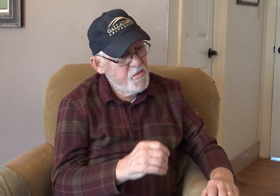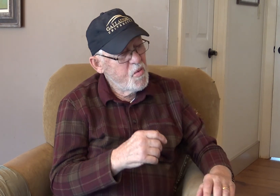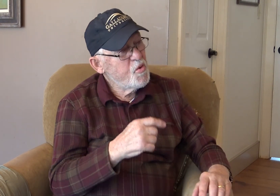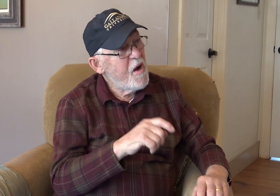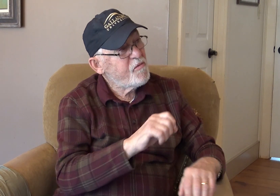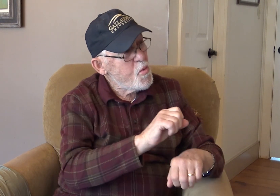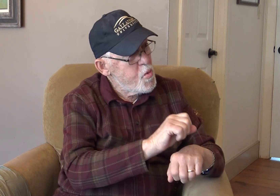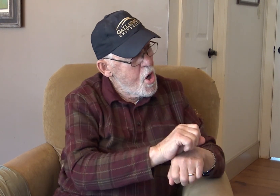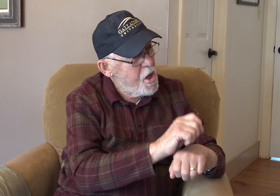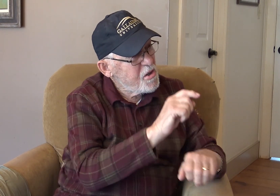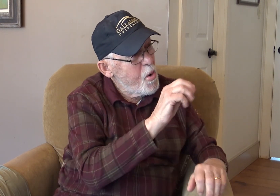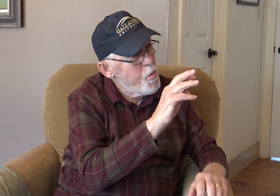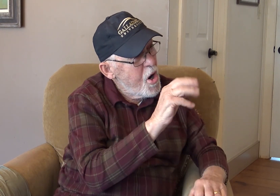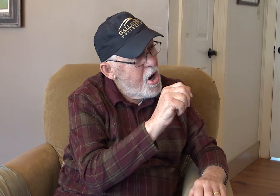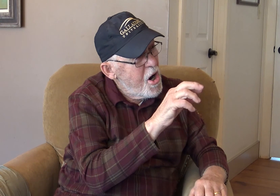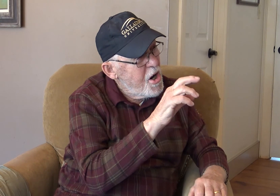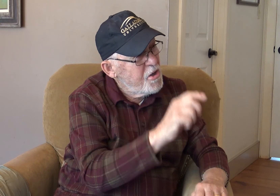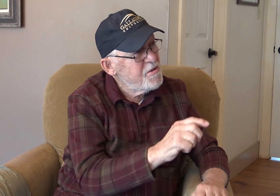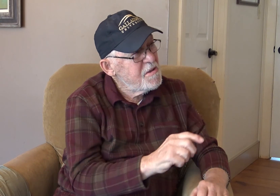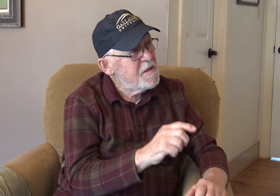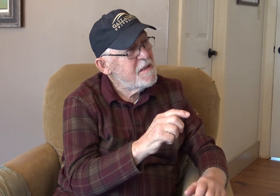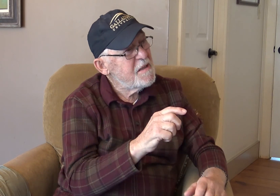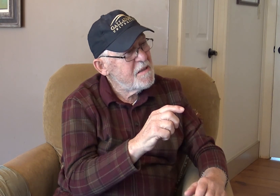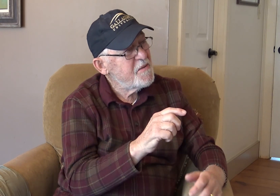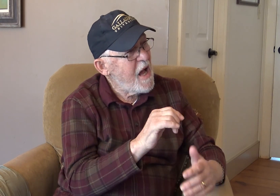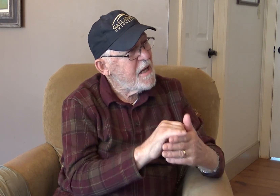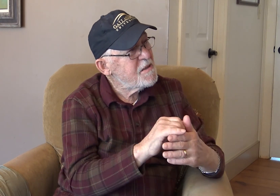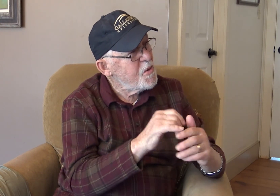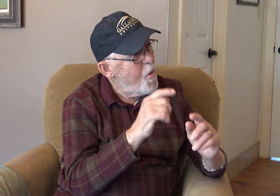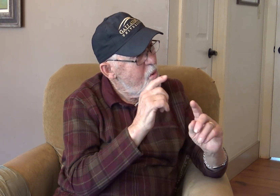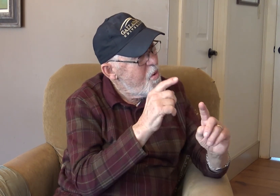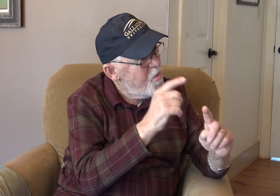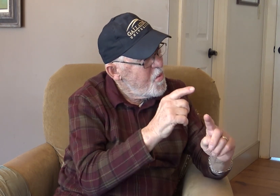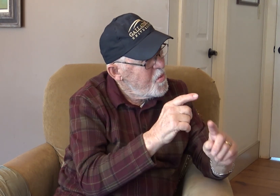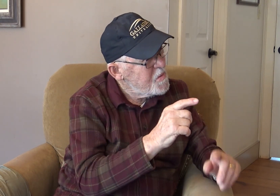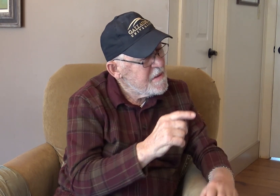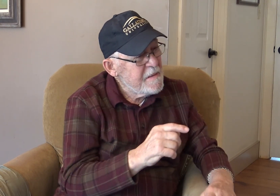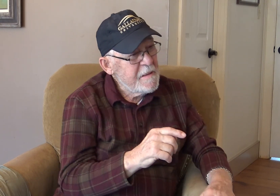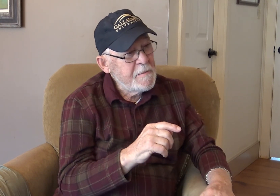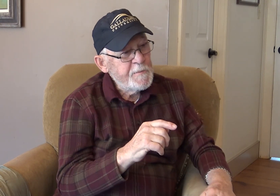So we have to work toward that goal,